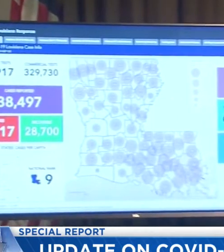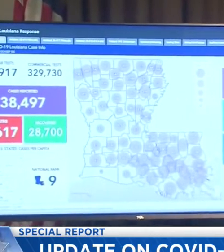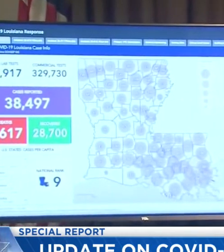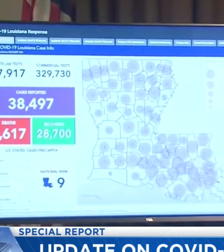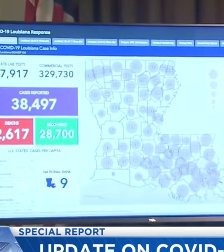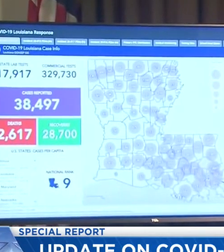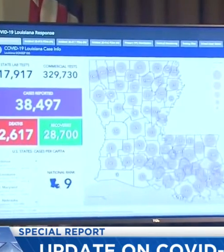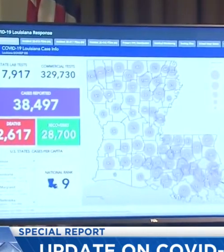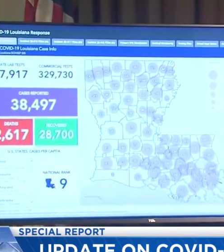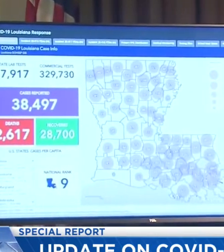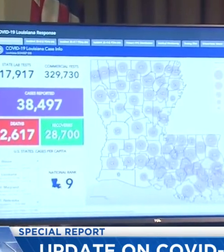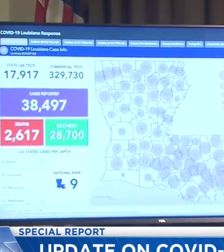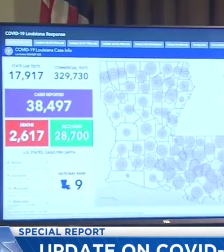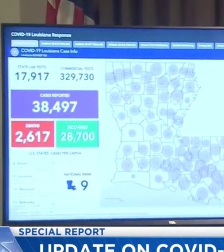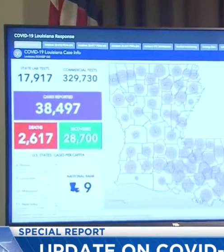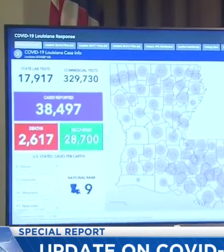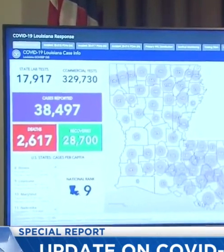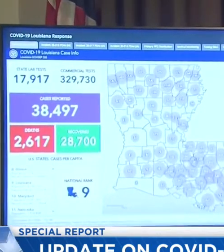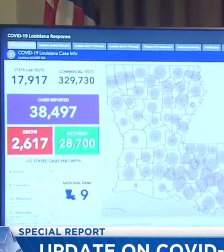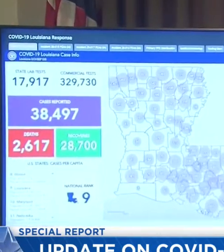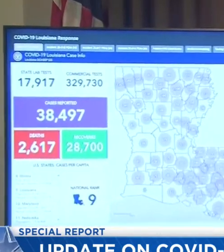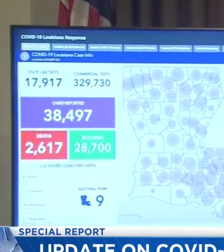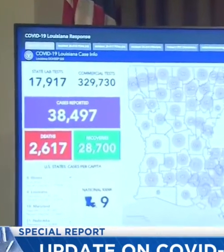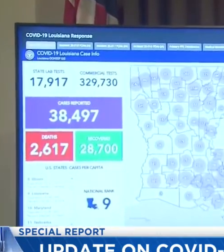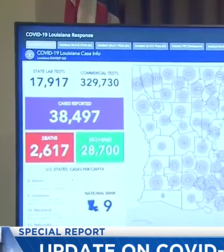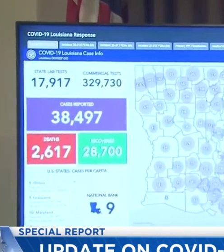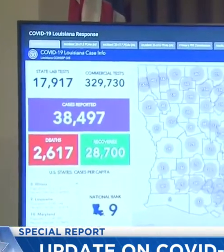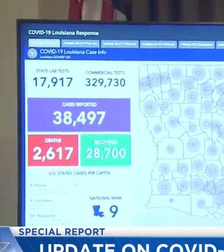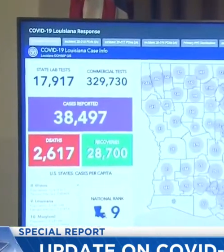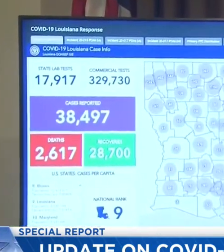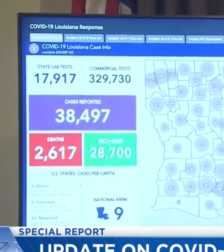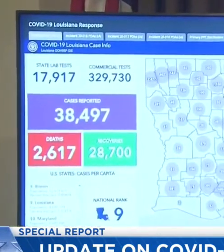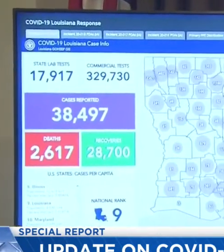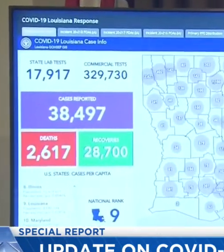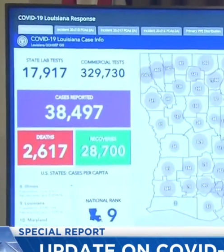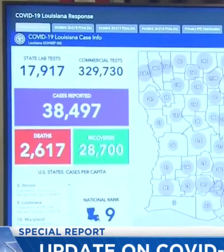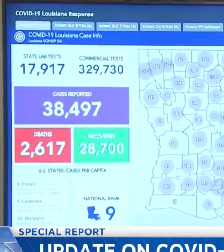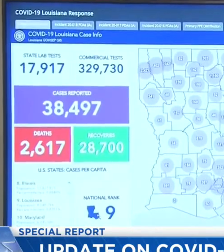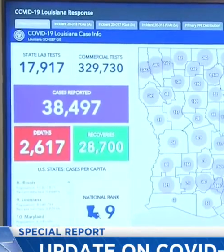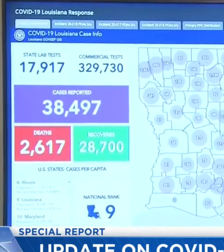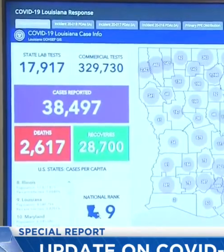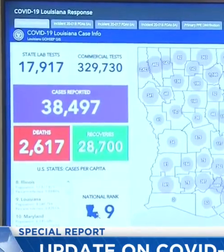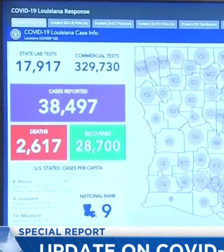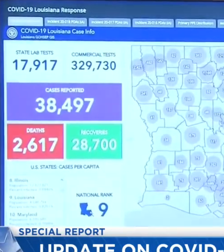FOR TODAY'S REPORTING, WE ARE REPORTING 443 NEW COVID-19 CASES AROUND THE STATE.